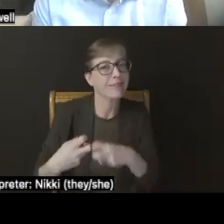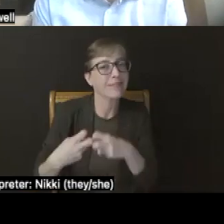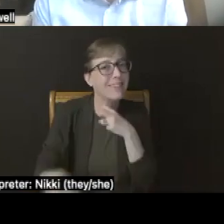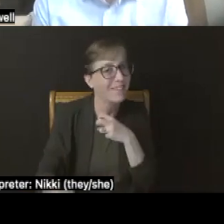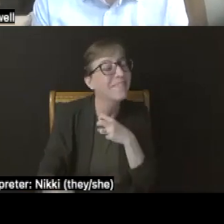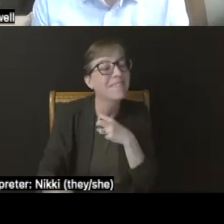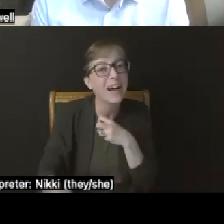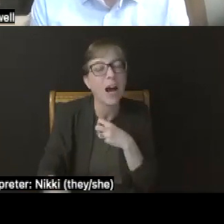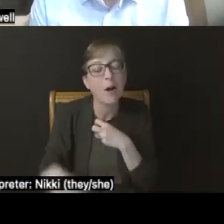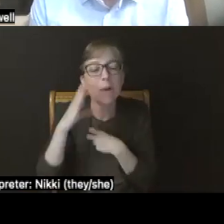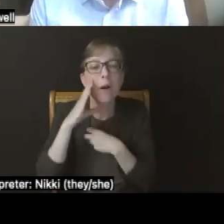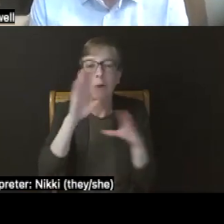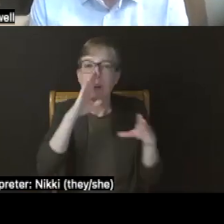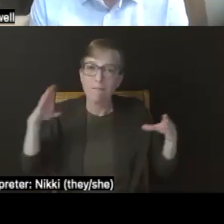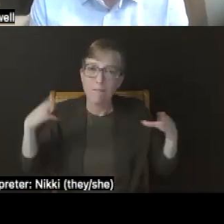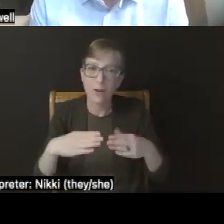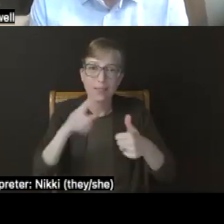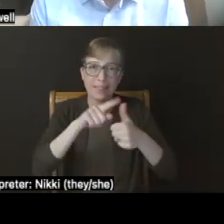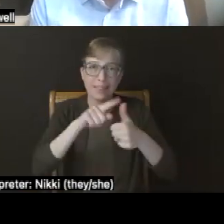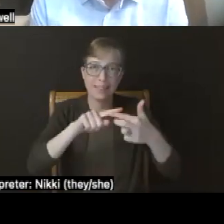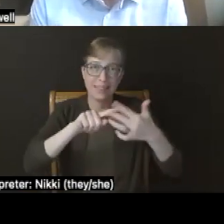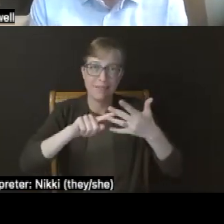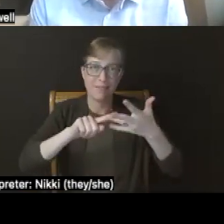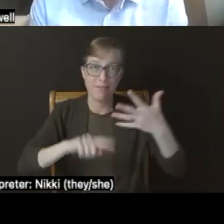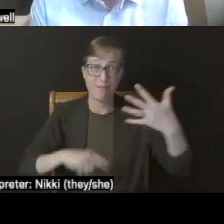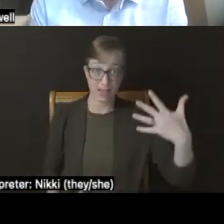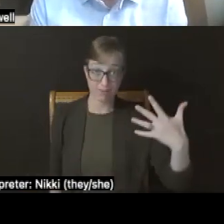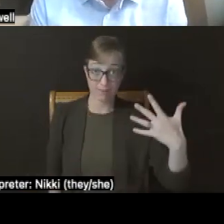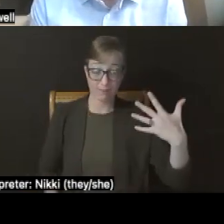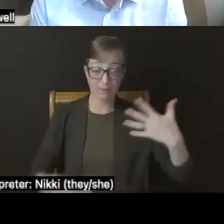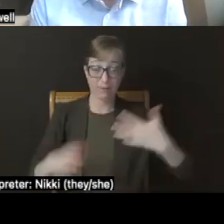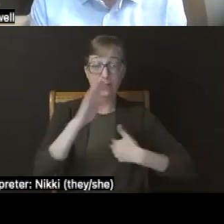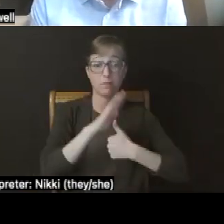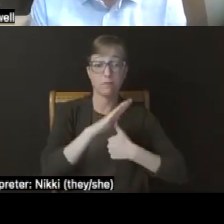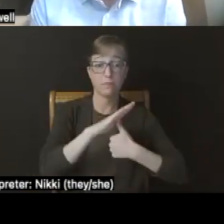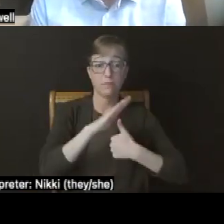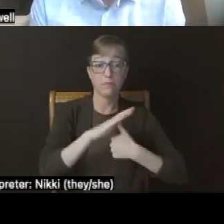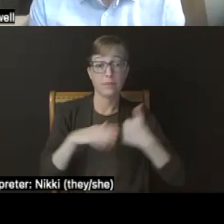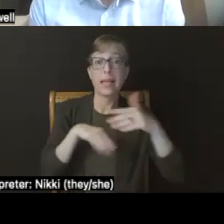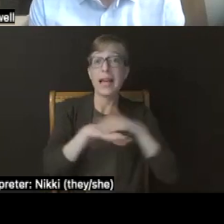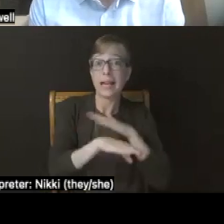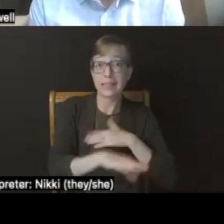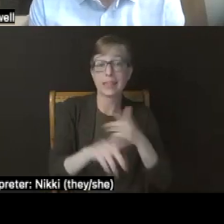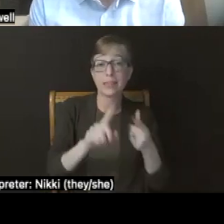The first is access to home and community based services and unmet needs.